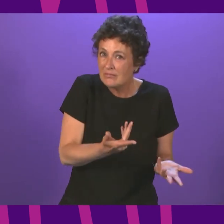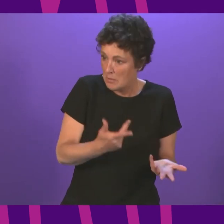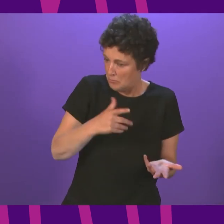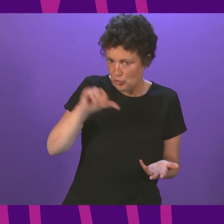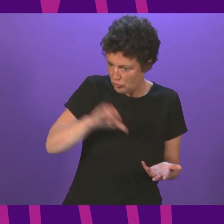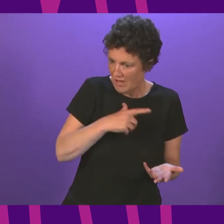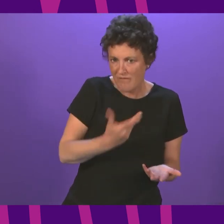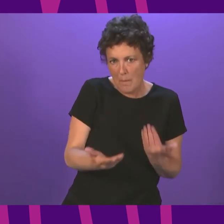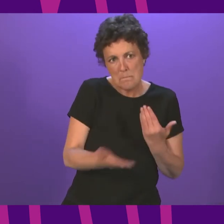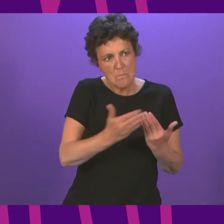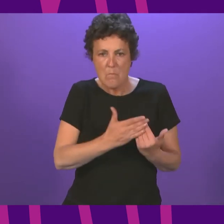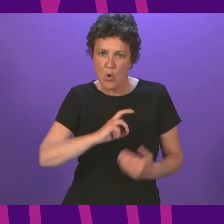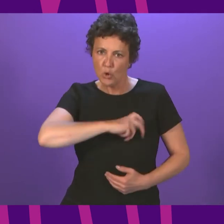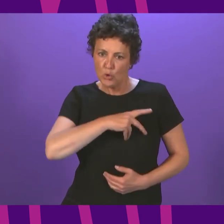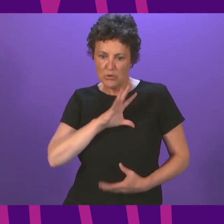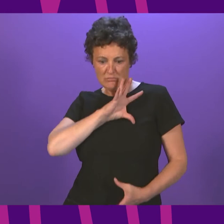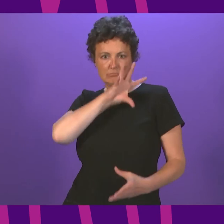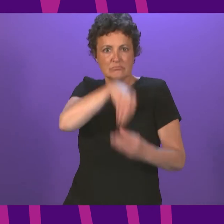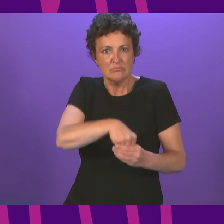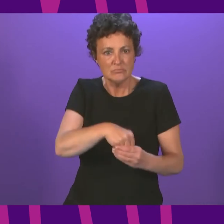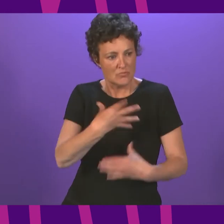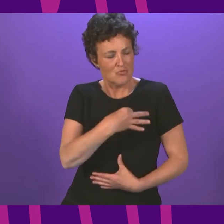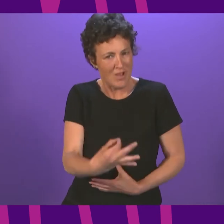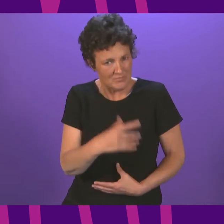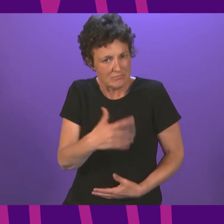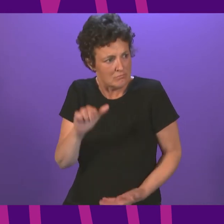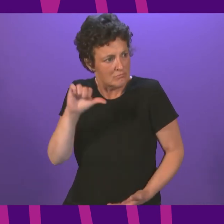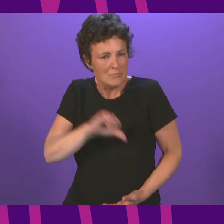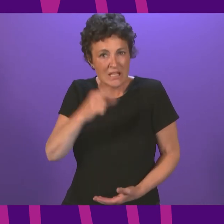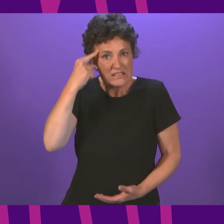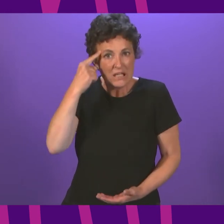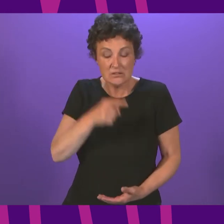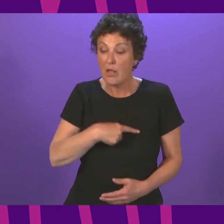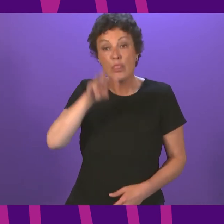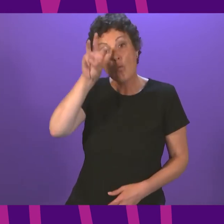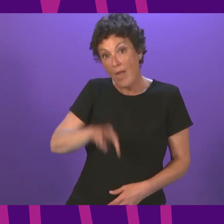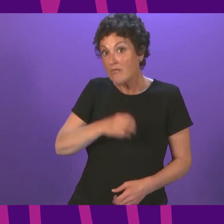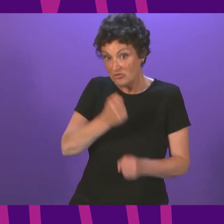union recognition. The Labour Government in Wales is already taking that step and it is